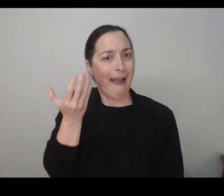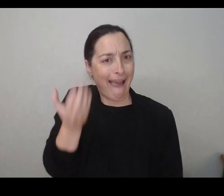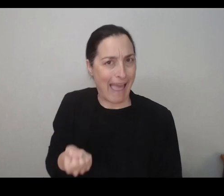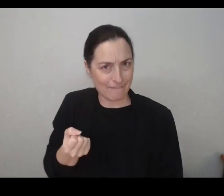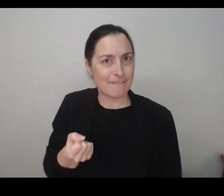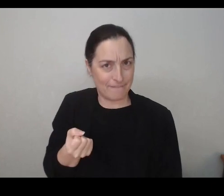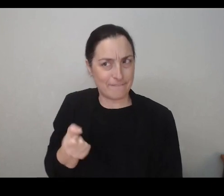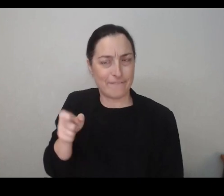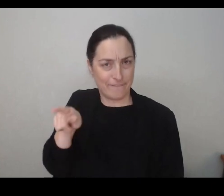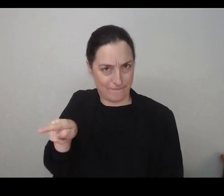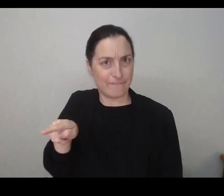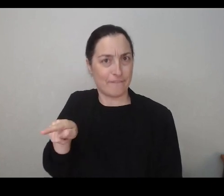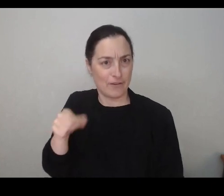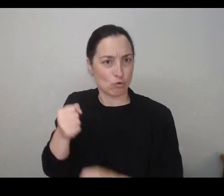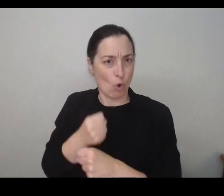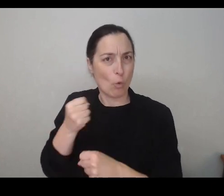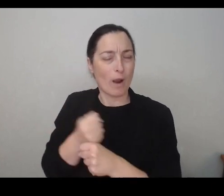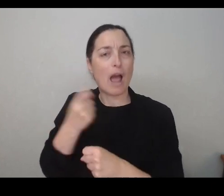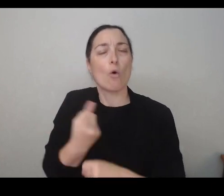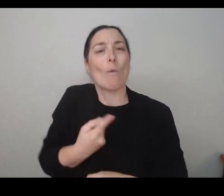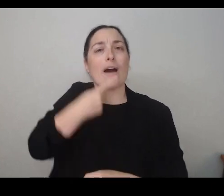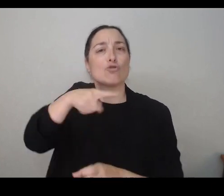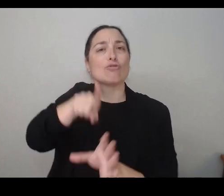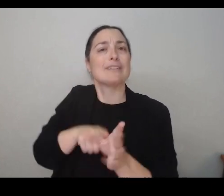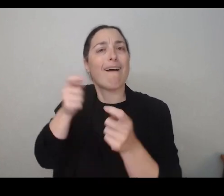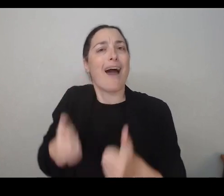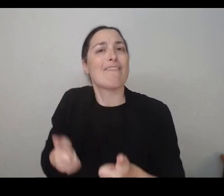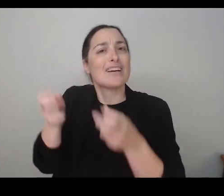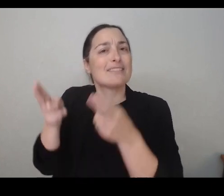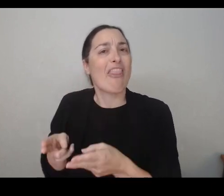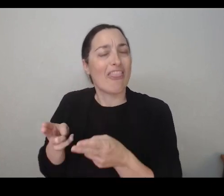on the centenary of Gauguin's death in 2003.